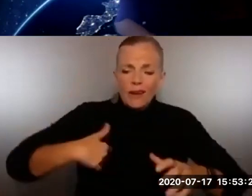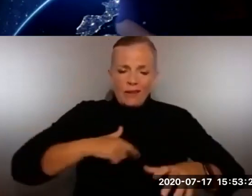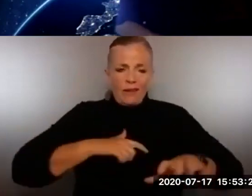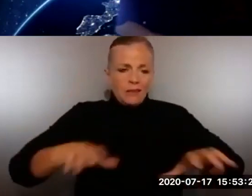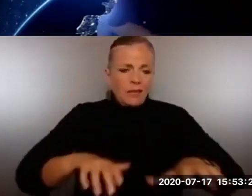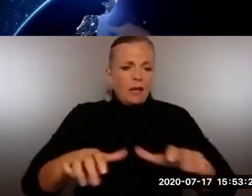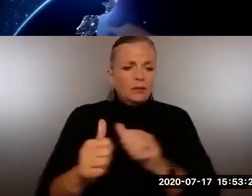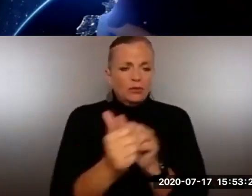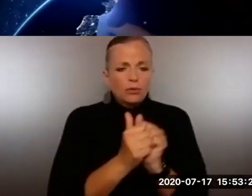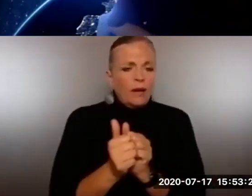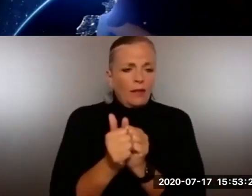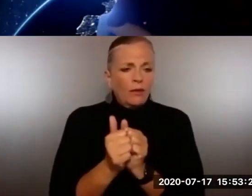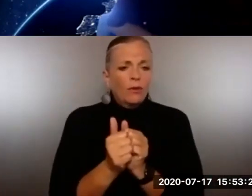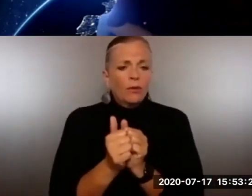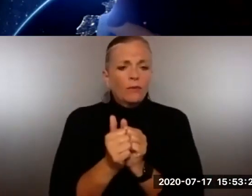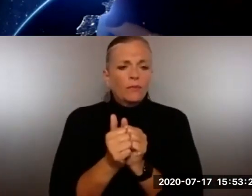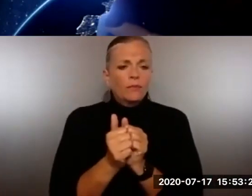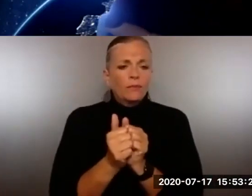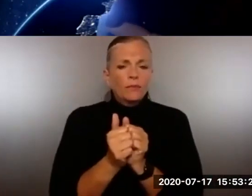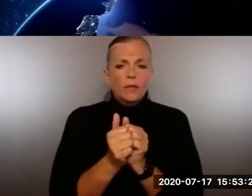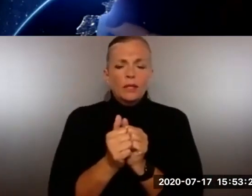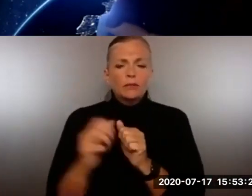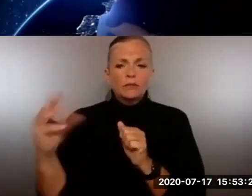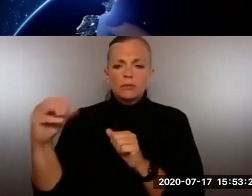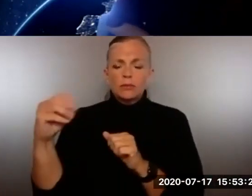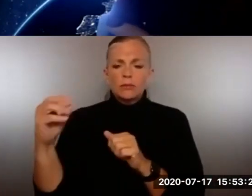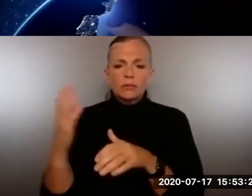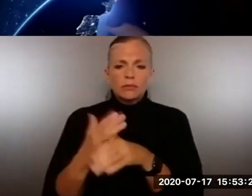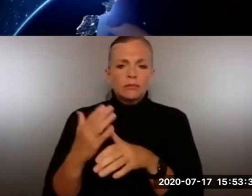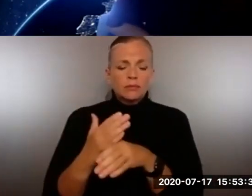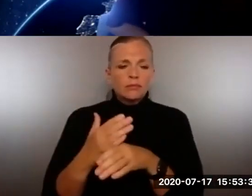Hi, Judy has been both an-- I say we mean to expose and shatter